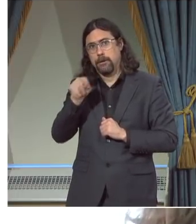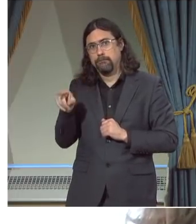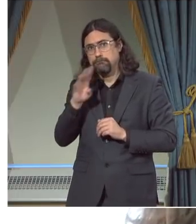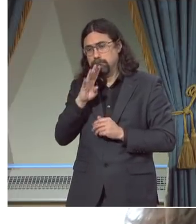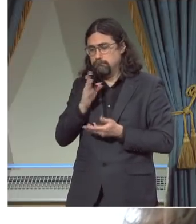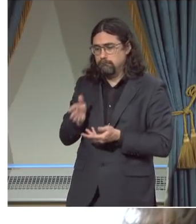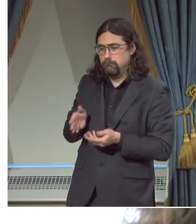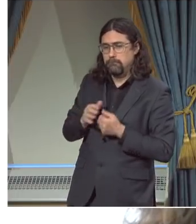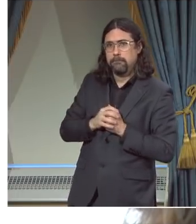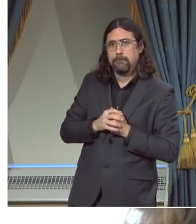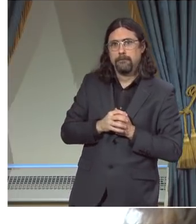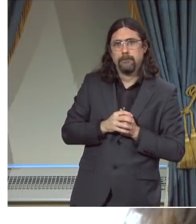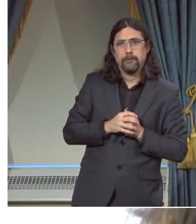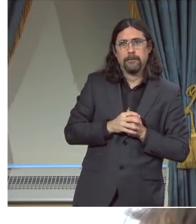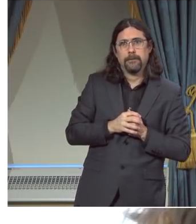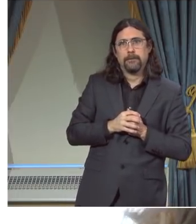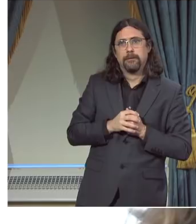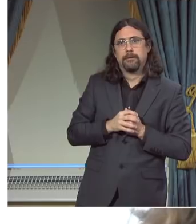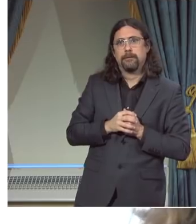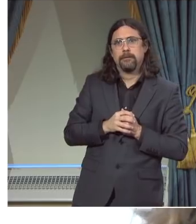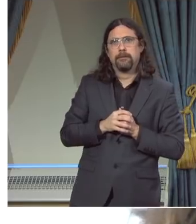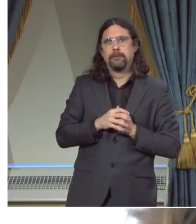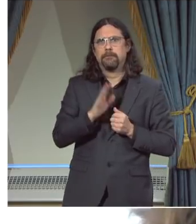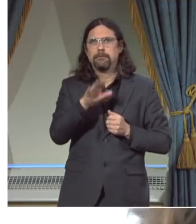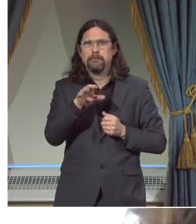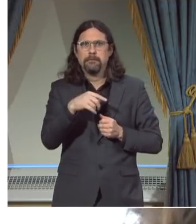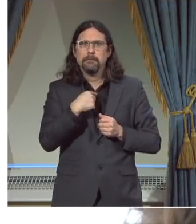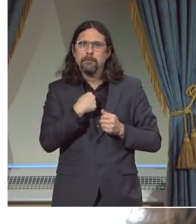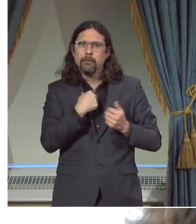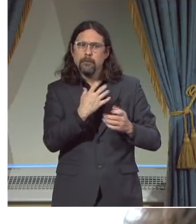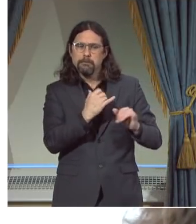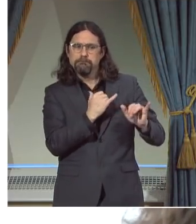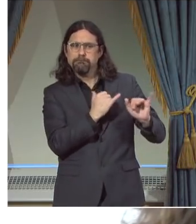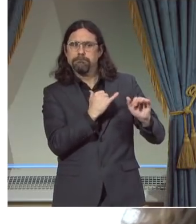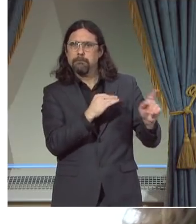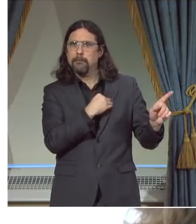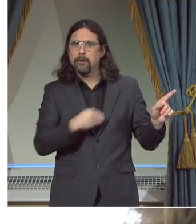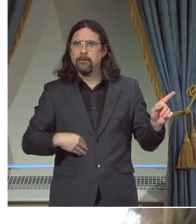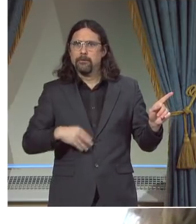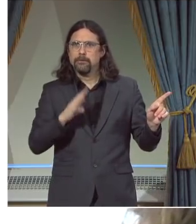MR. MAYOR. I WANT TO ECHO WHAT YOU SAID IN TERM OF ALL OF